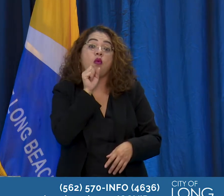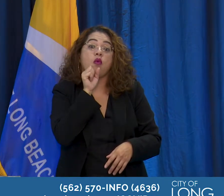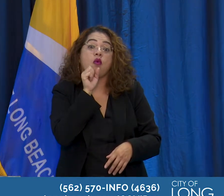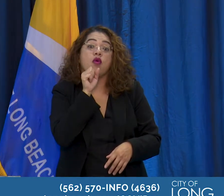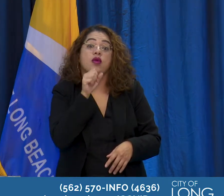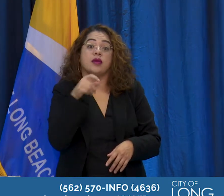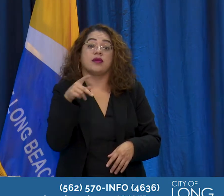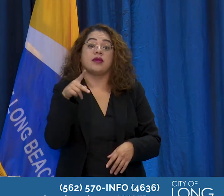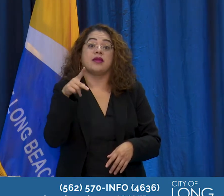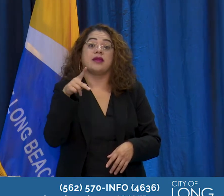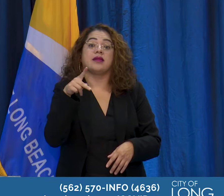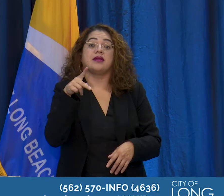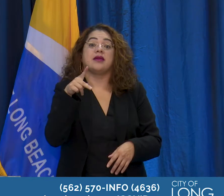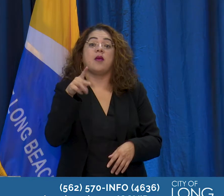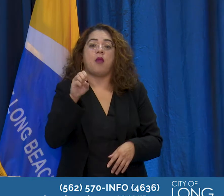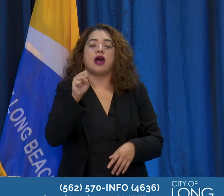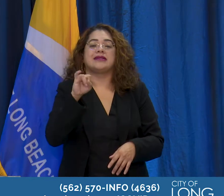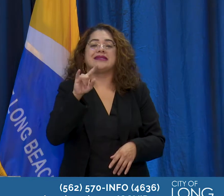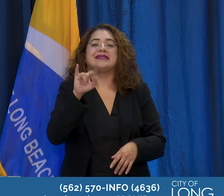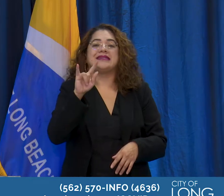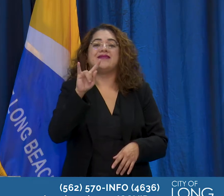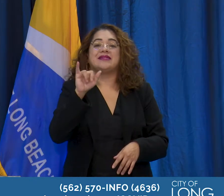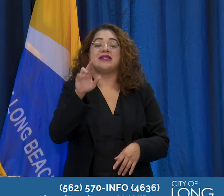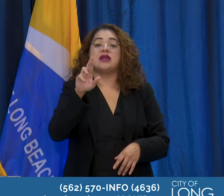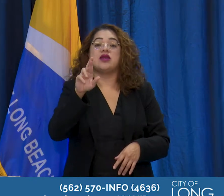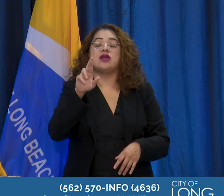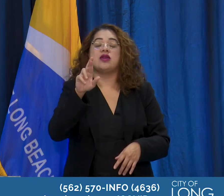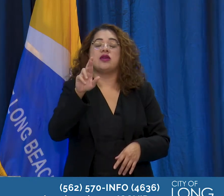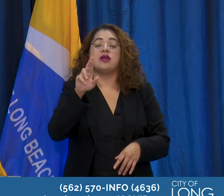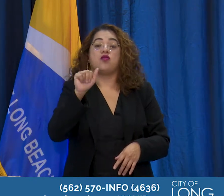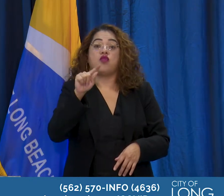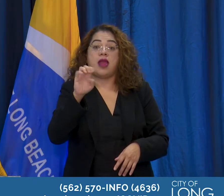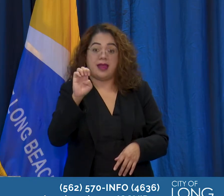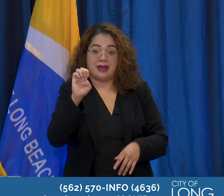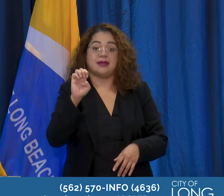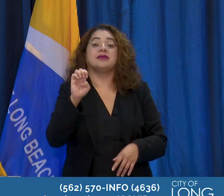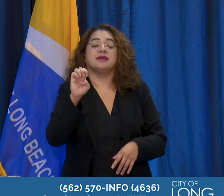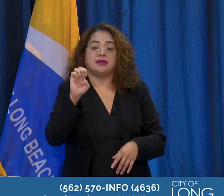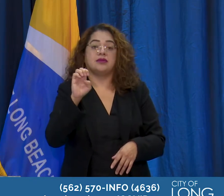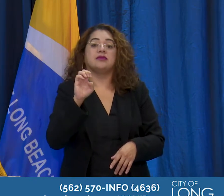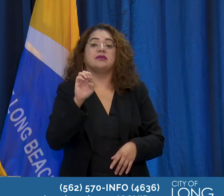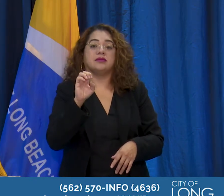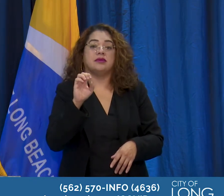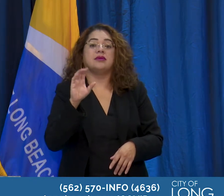they consider red and so it's red and orange, but that does not move us out of the purple